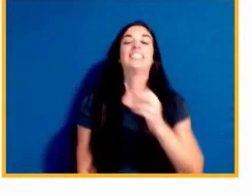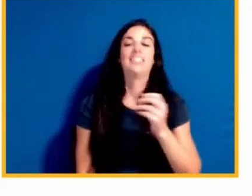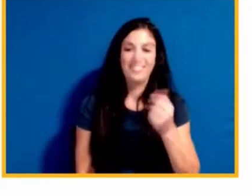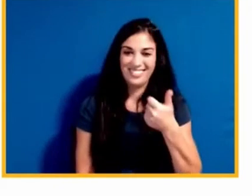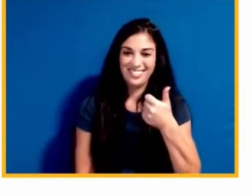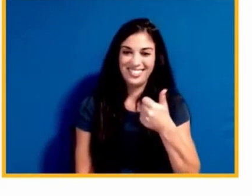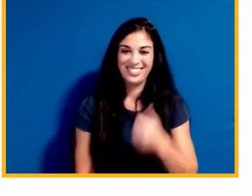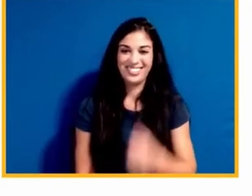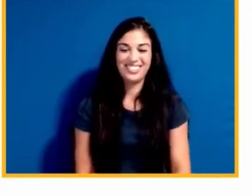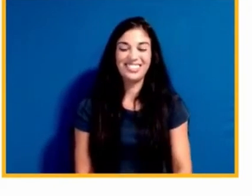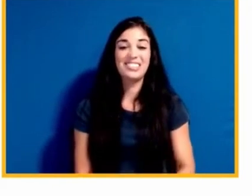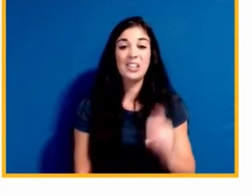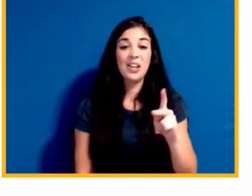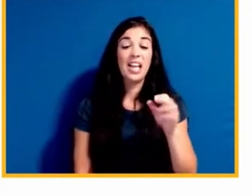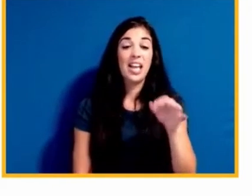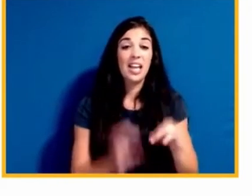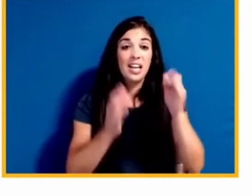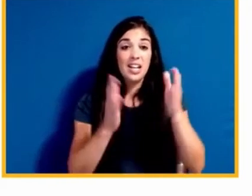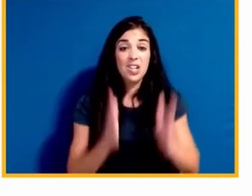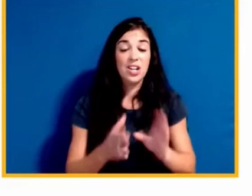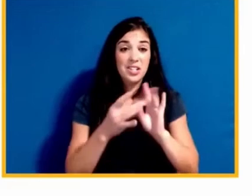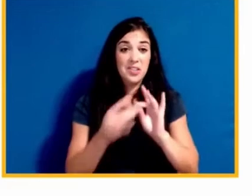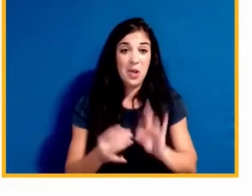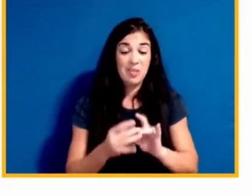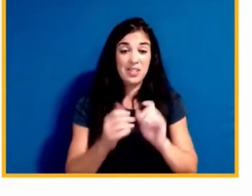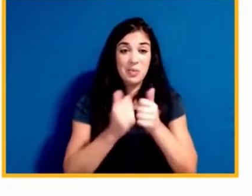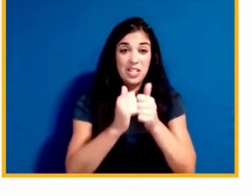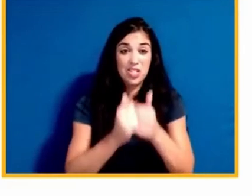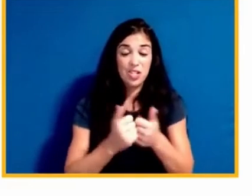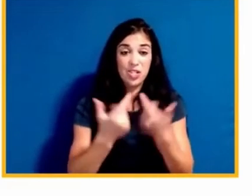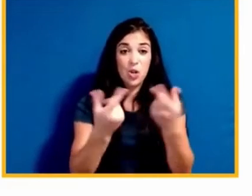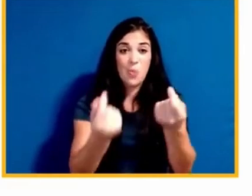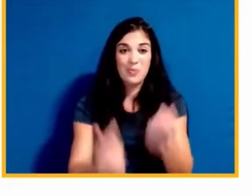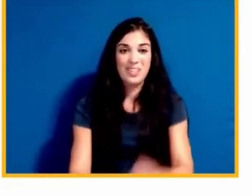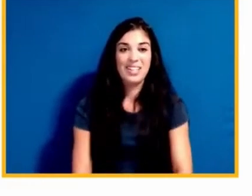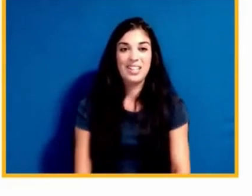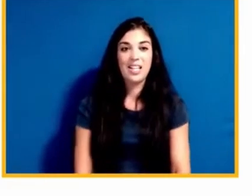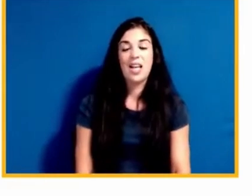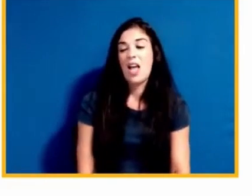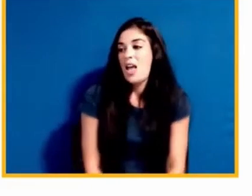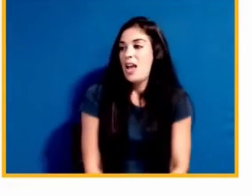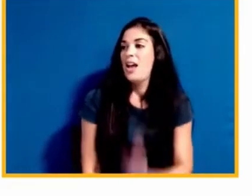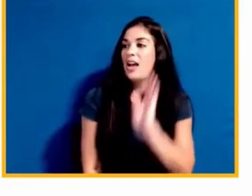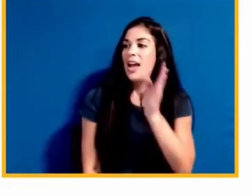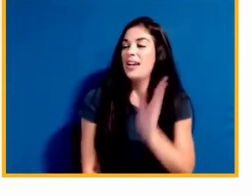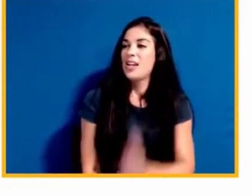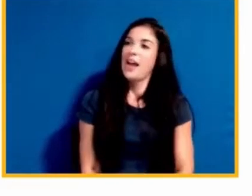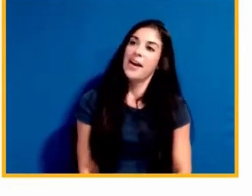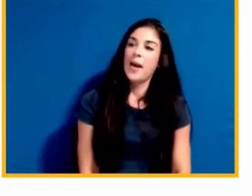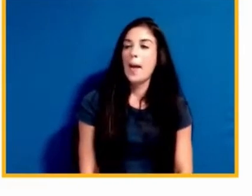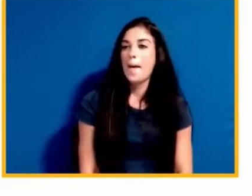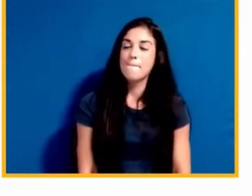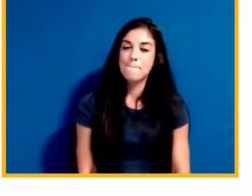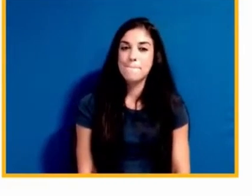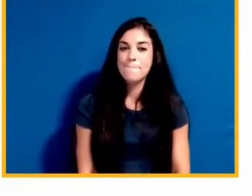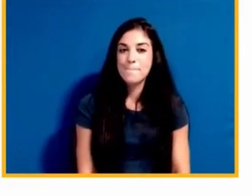[Zeke] All right, judges. Comments on the competition, go! [Yuki] Hi, the comment I have for you guys